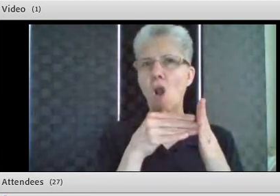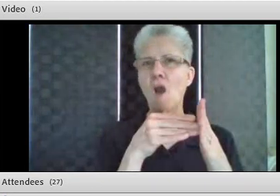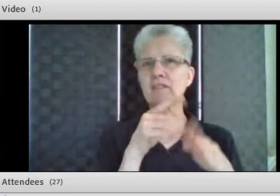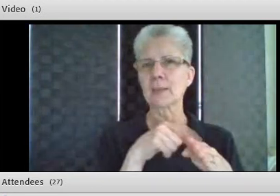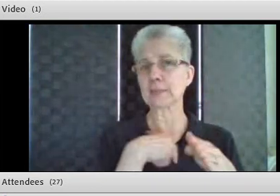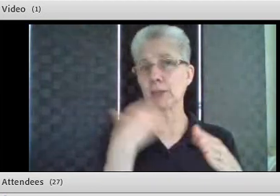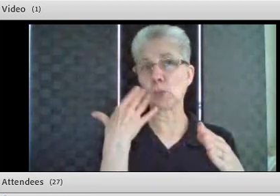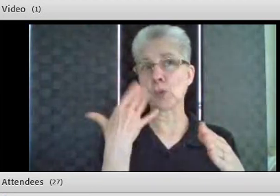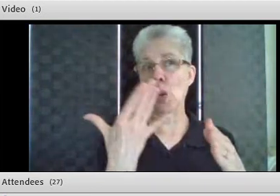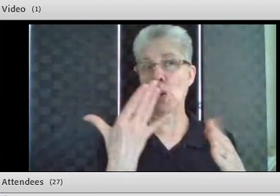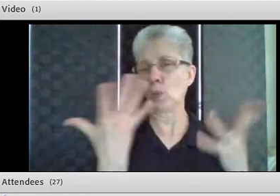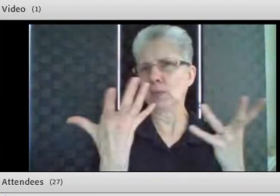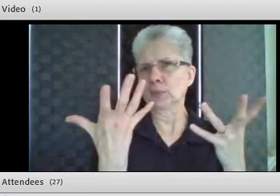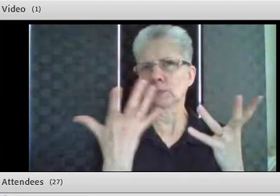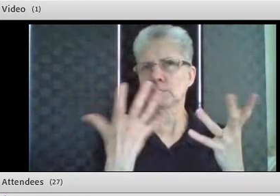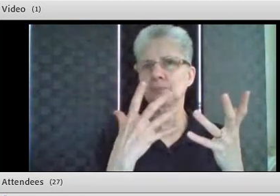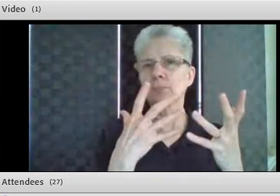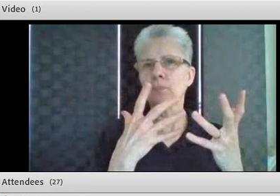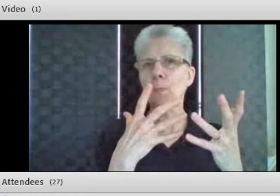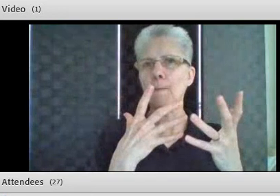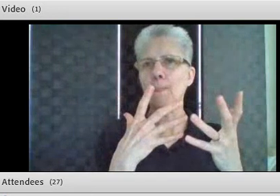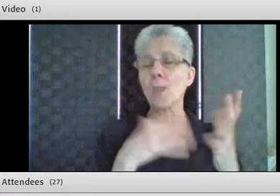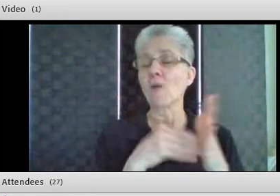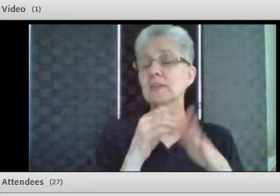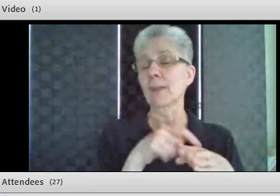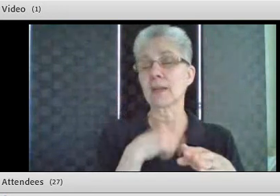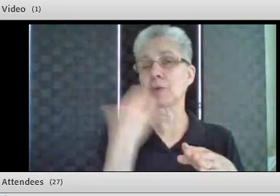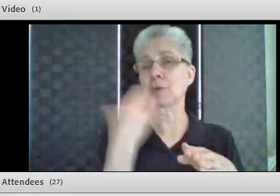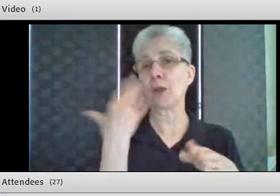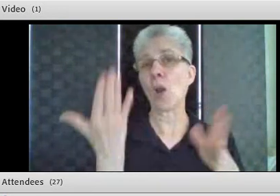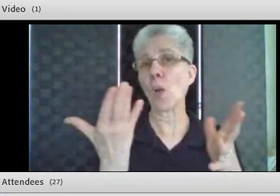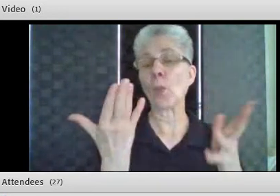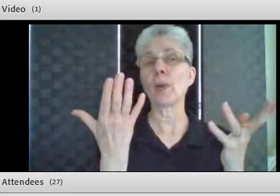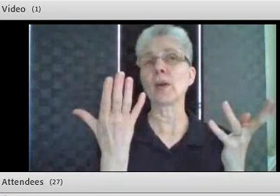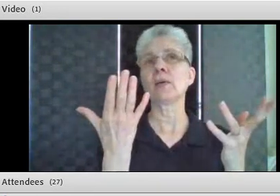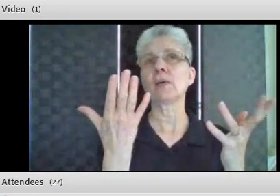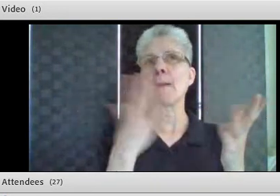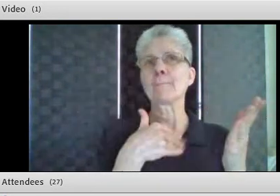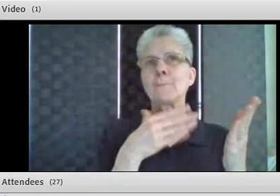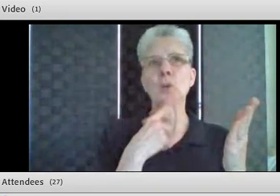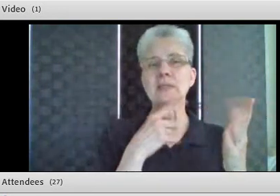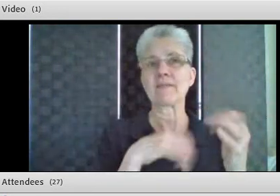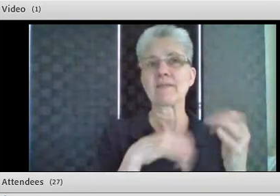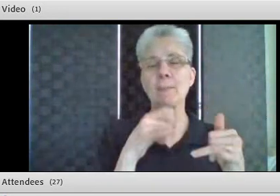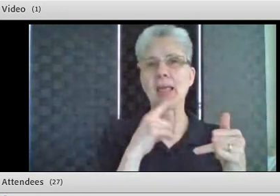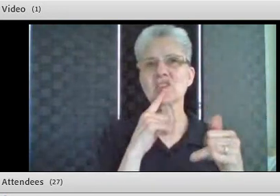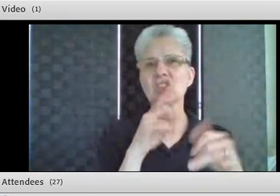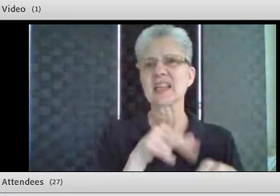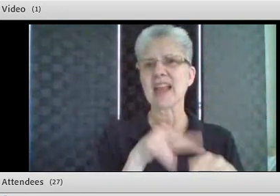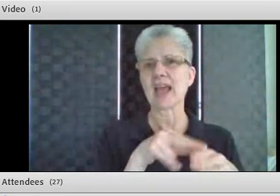or in "Star Wars" that's dramatic, and we have them listen to the music. Oftentimes, they don't know --